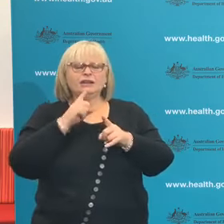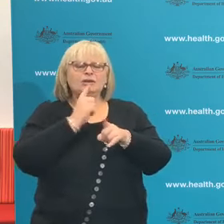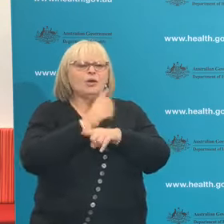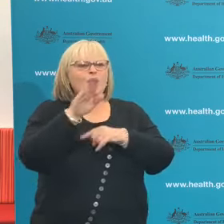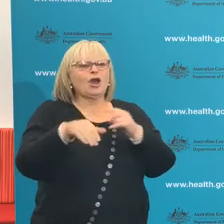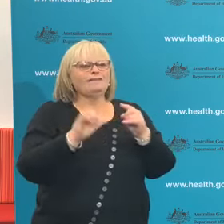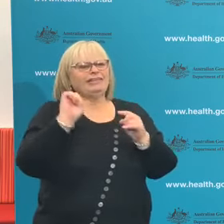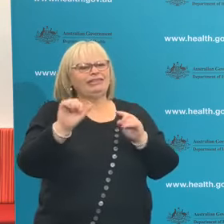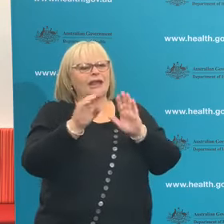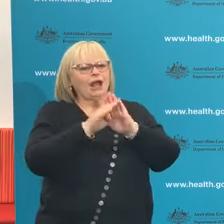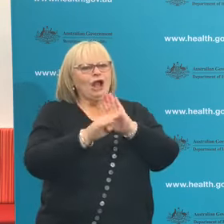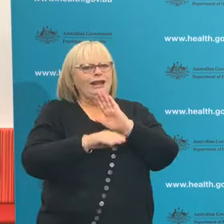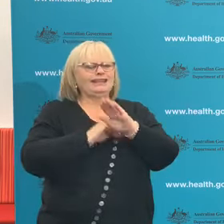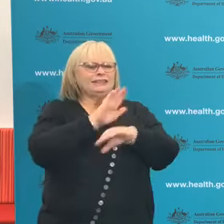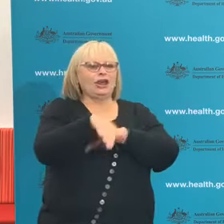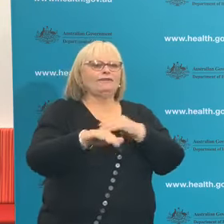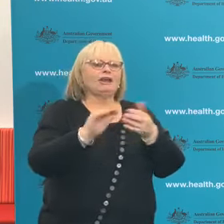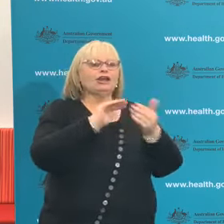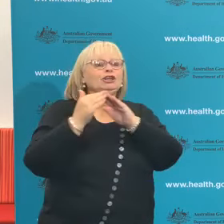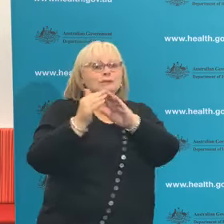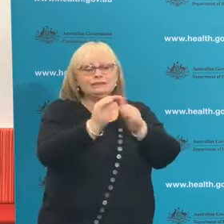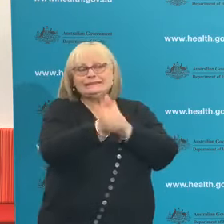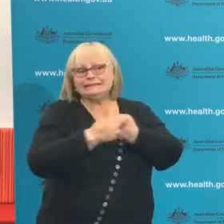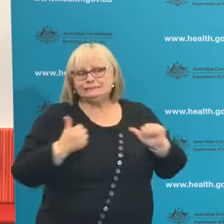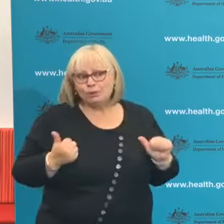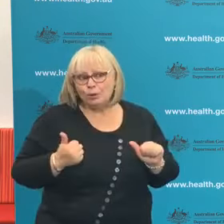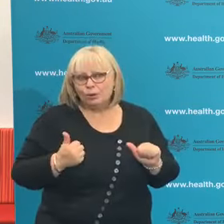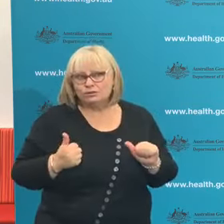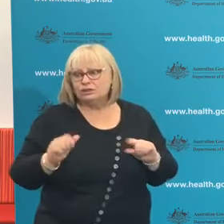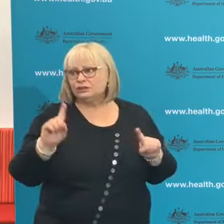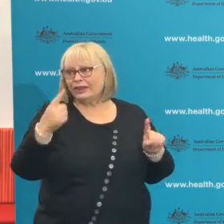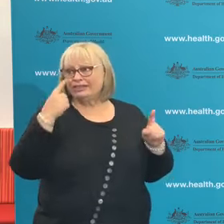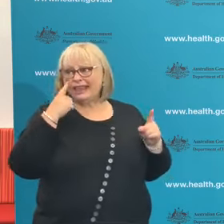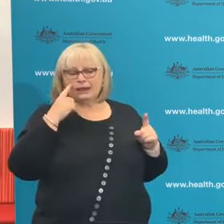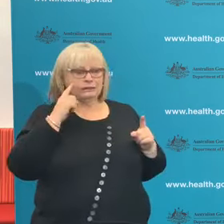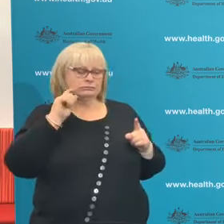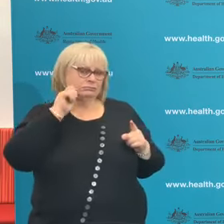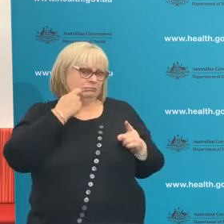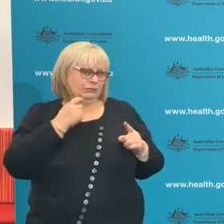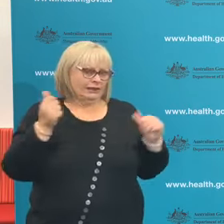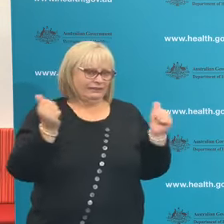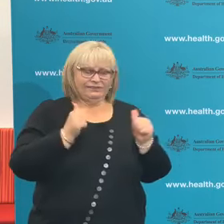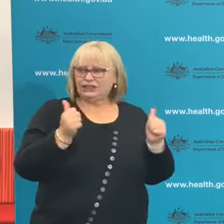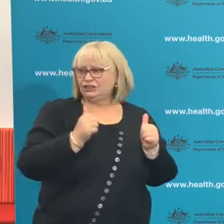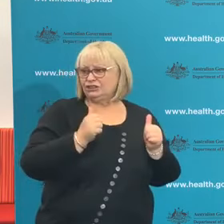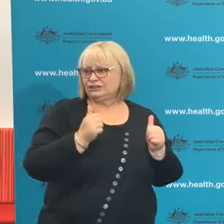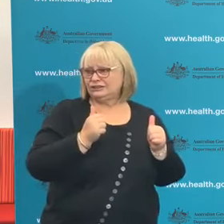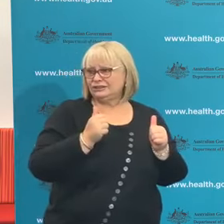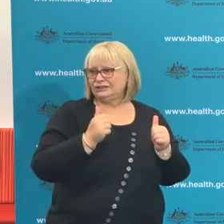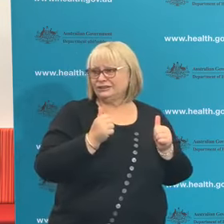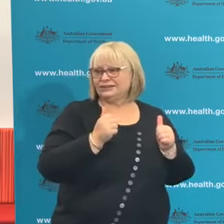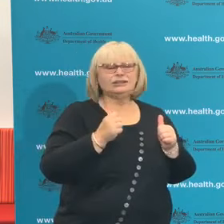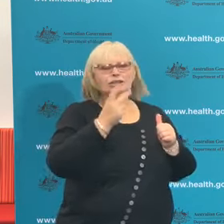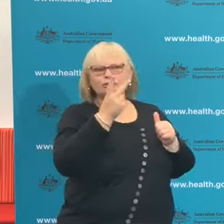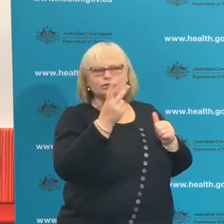community sport, other types of sport? Do you expect that might be completed by that two week deadline?